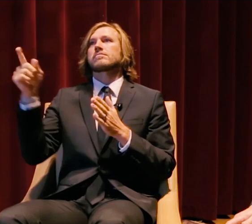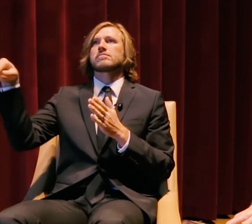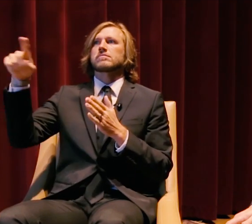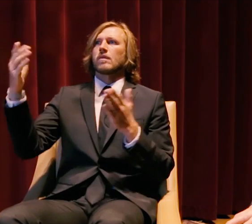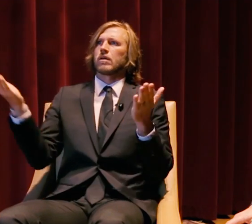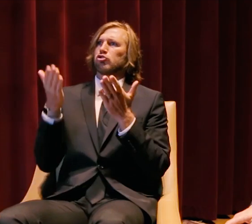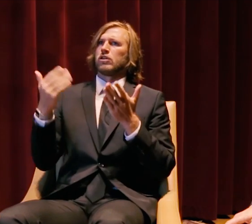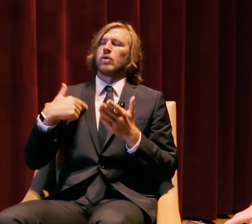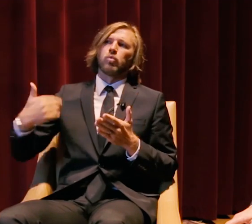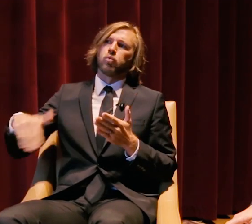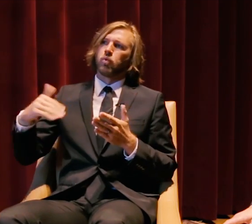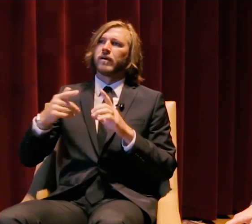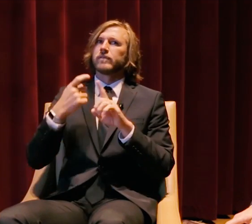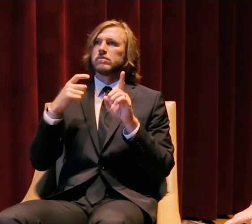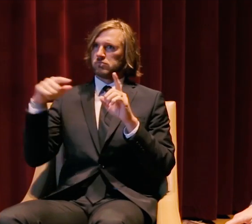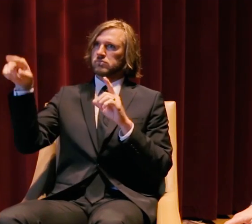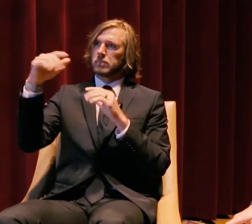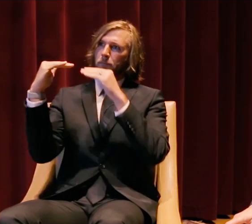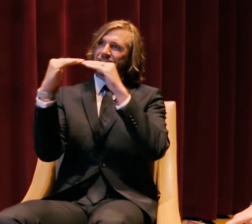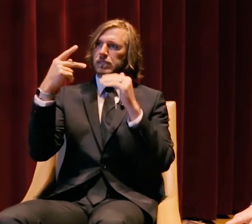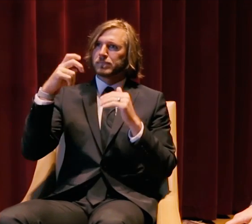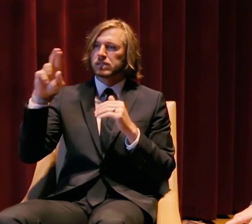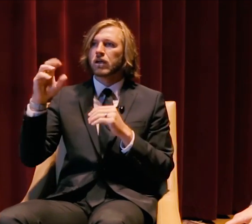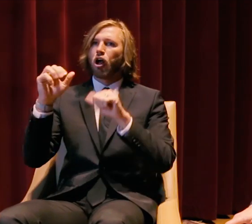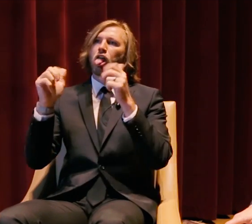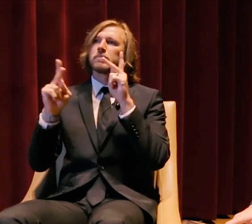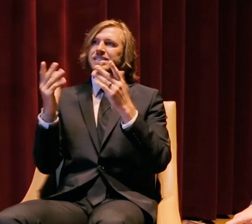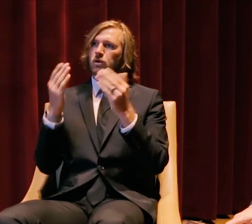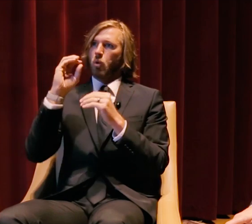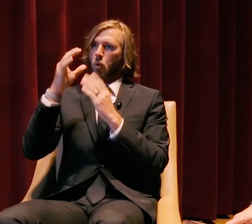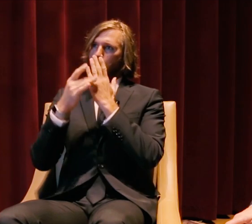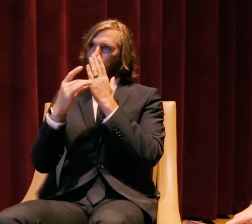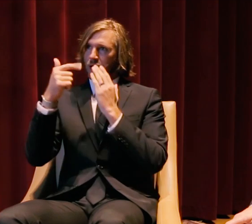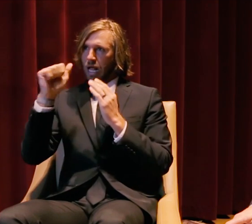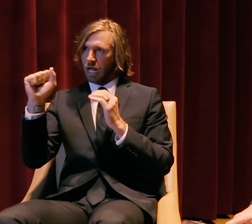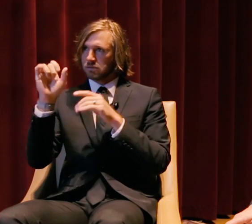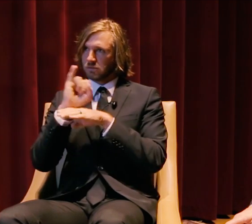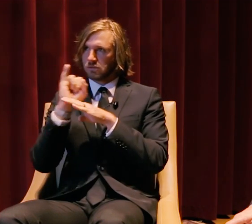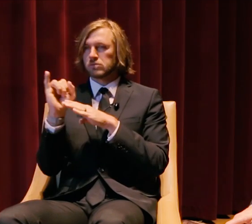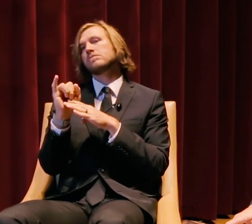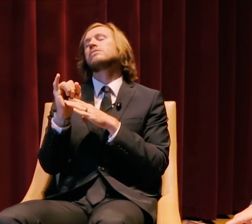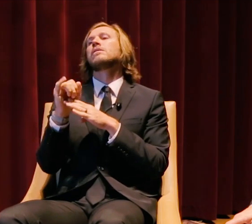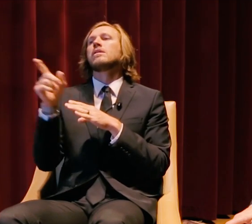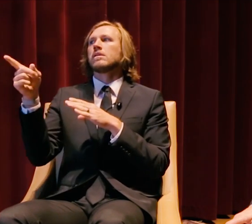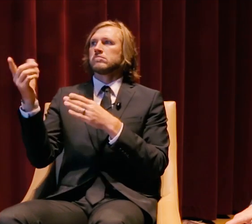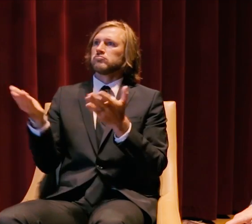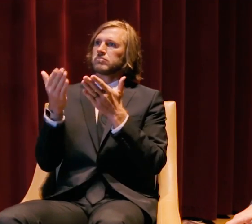that I received from my peers and others here in the oil and gas industry to start something.